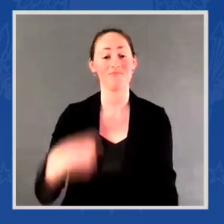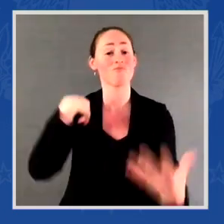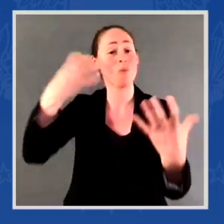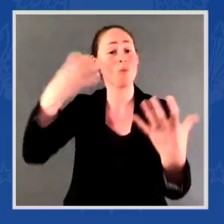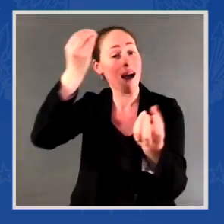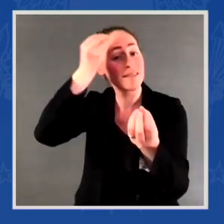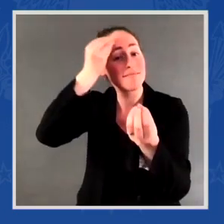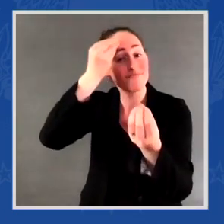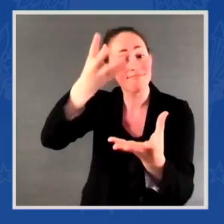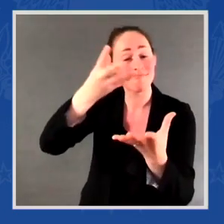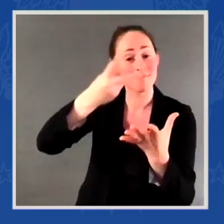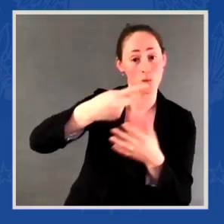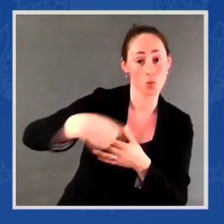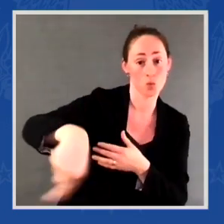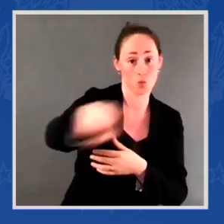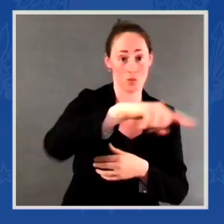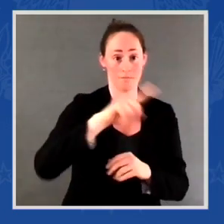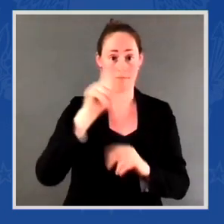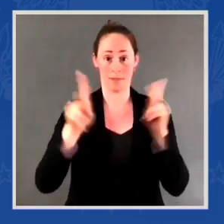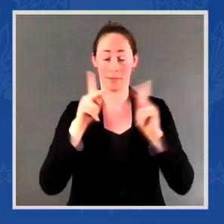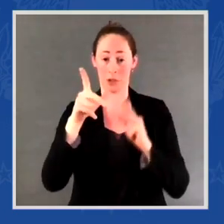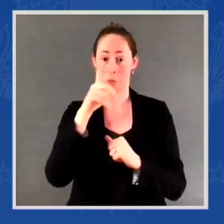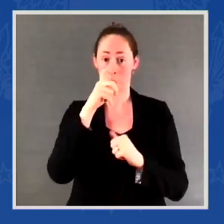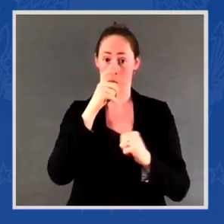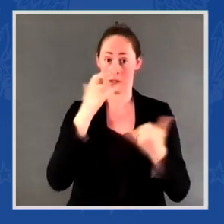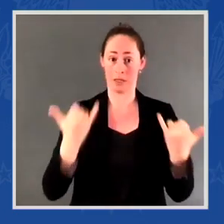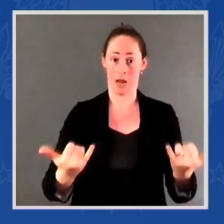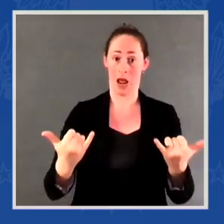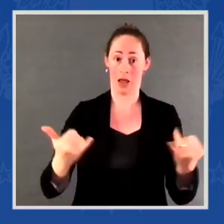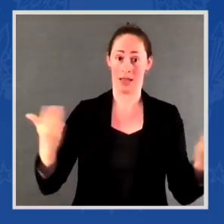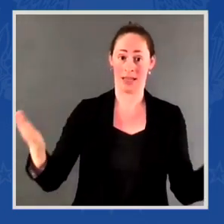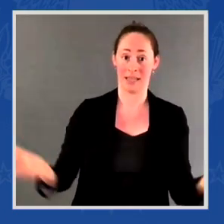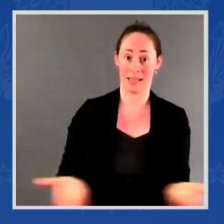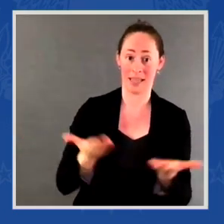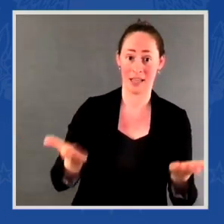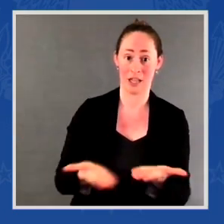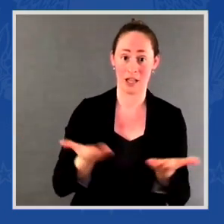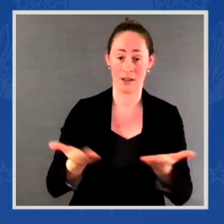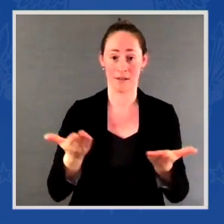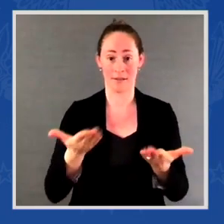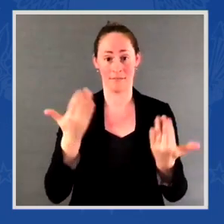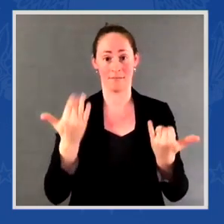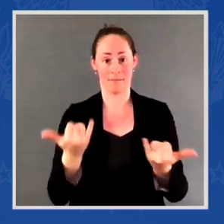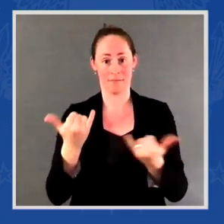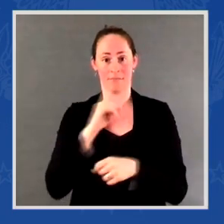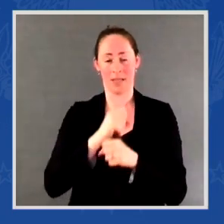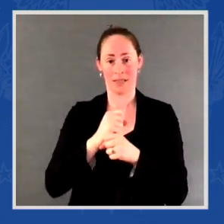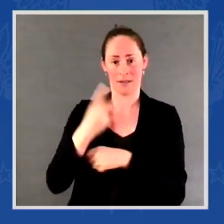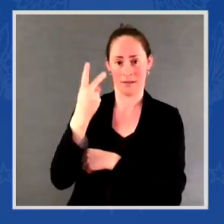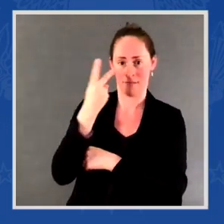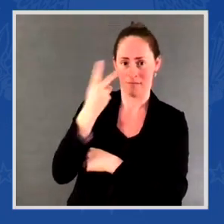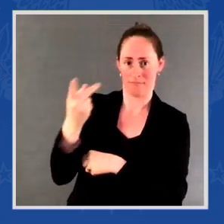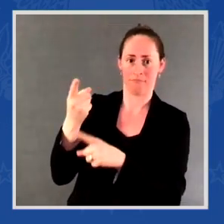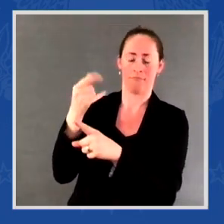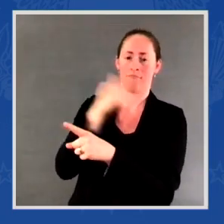one hell of an individual. I want you all to know about. Not me.